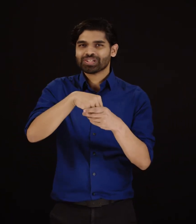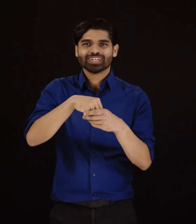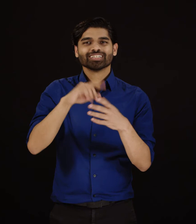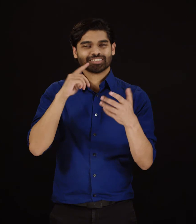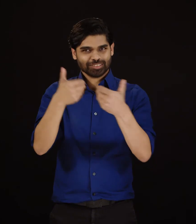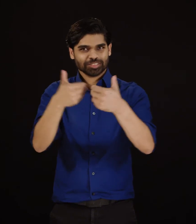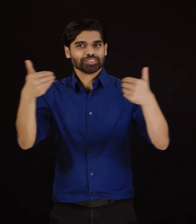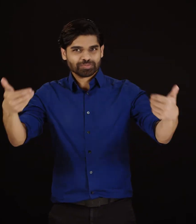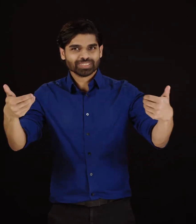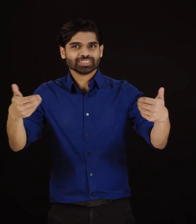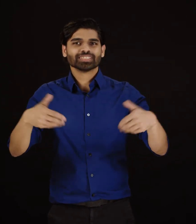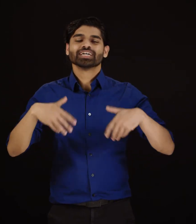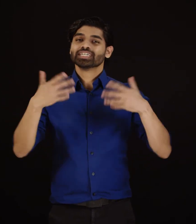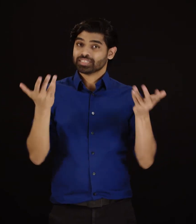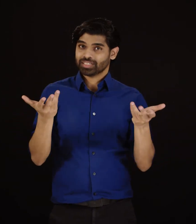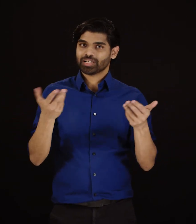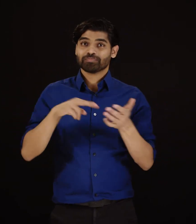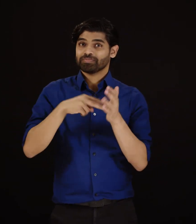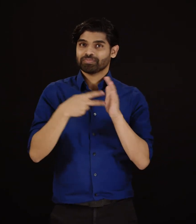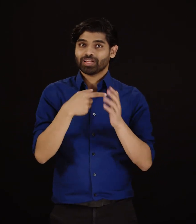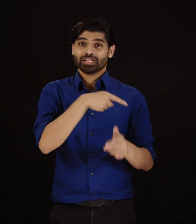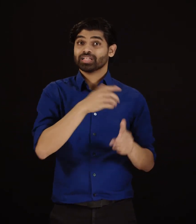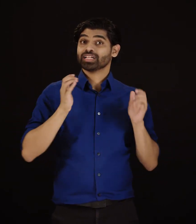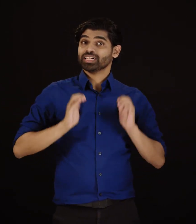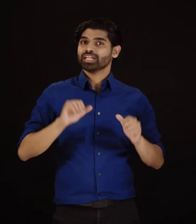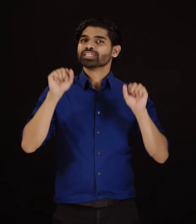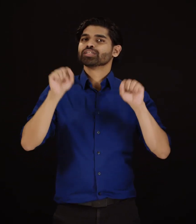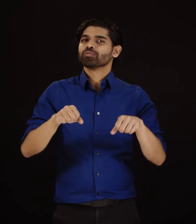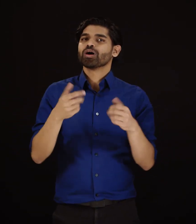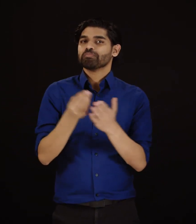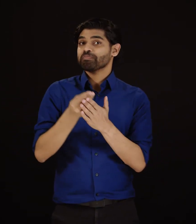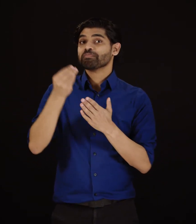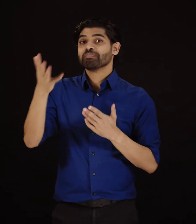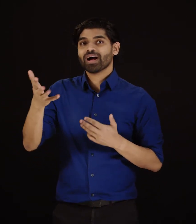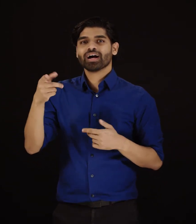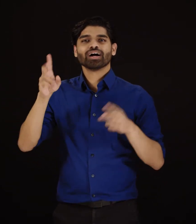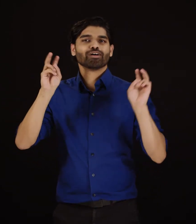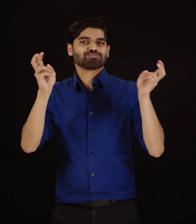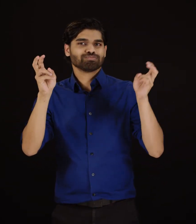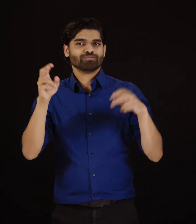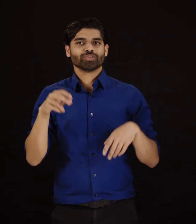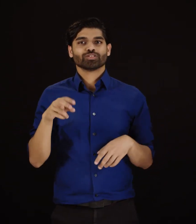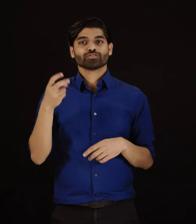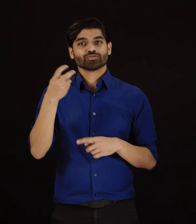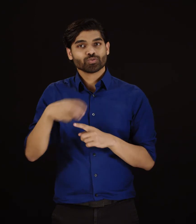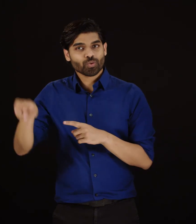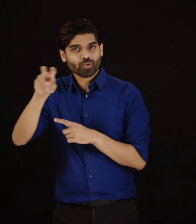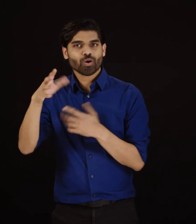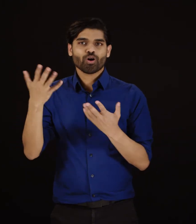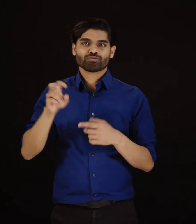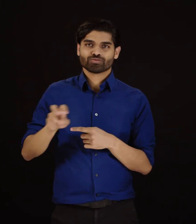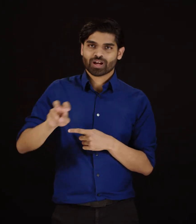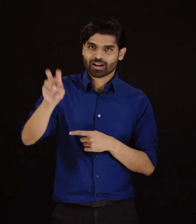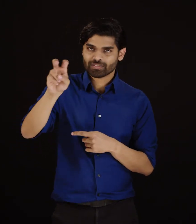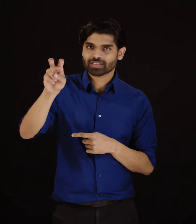is able to purchase a Roaming or Travel Add-on. Roaming or travel add-ons are packages that the customer can add to